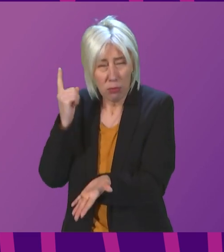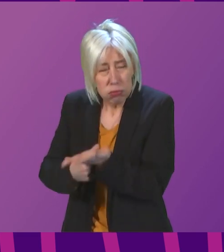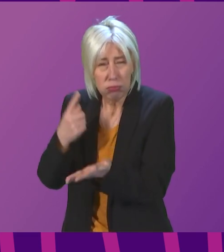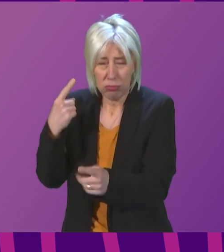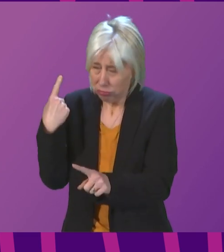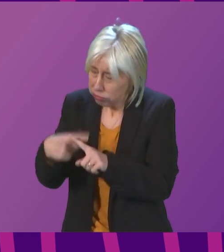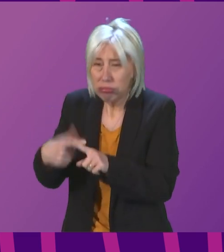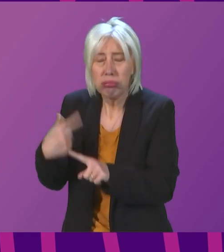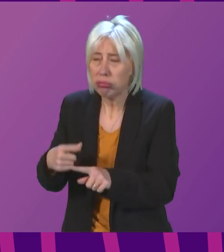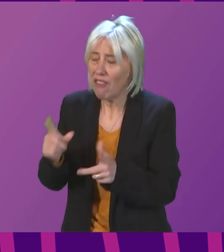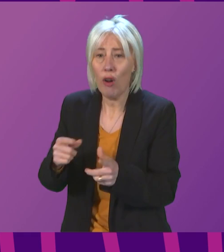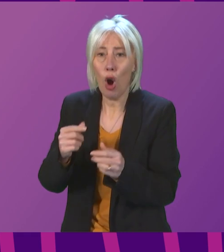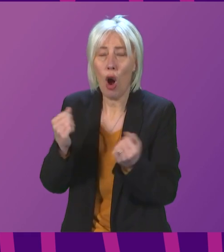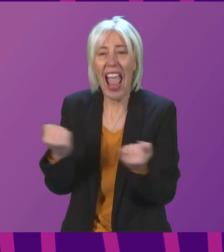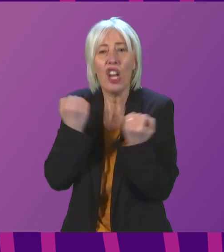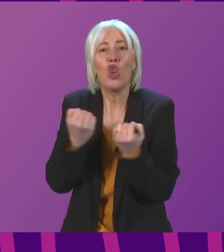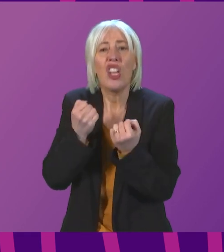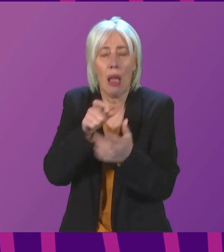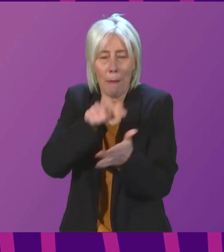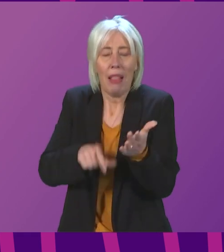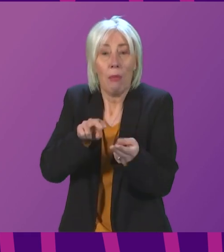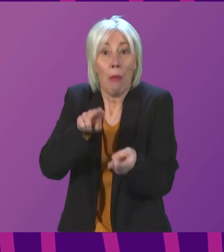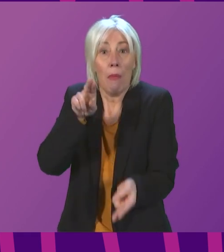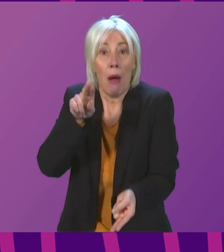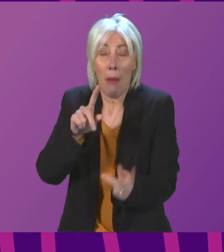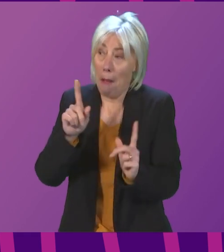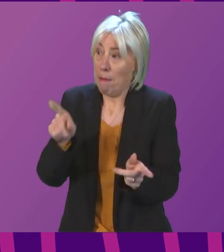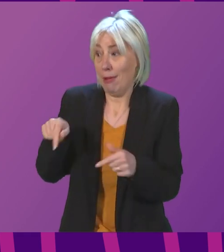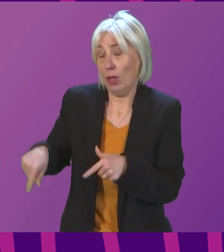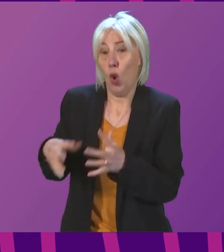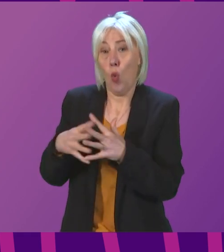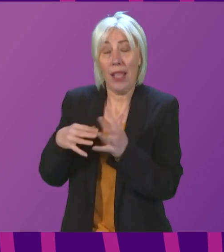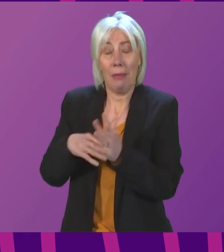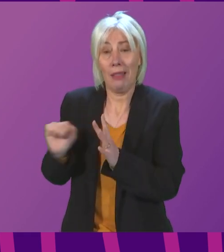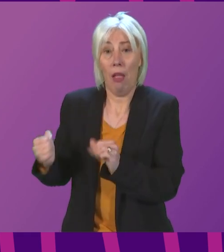energy bills. If a Government, as is the case with the Westminster Government, is so busy trying to deal with